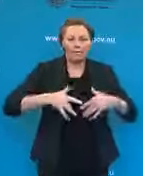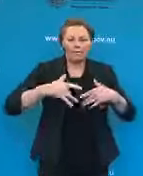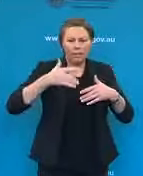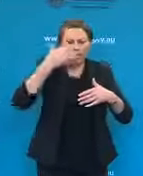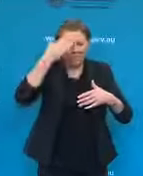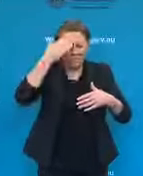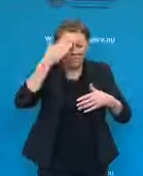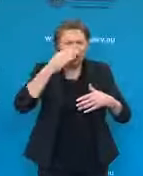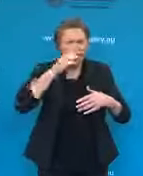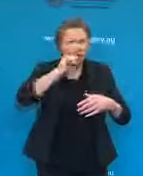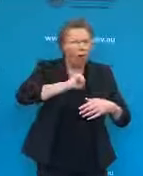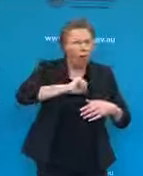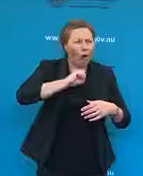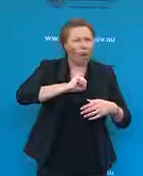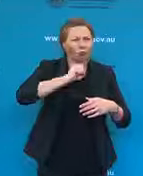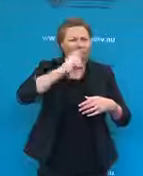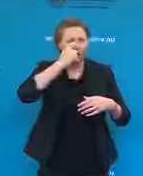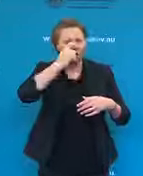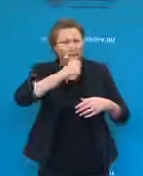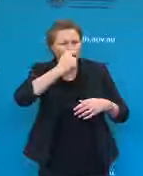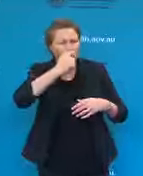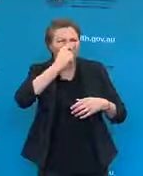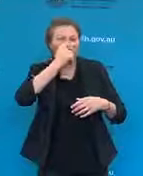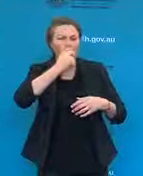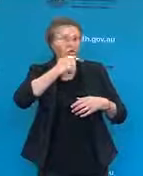respiratory symptoms, we've talked about for so long, that they go to one of the